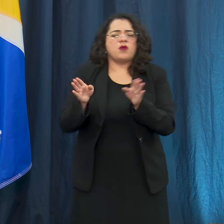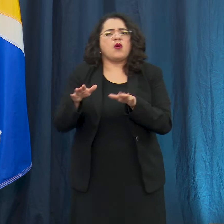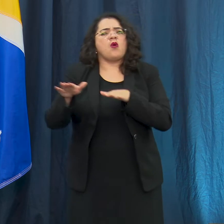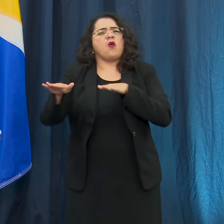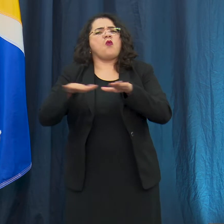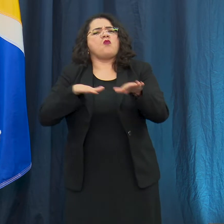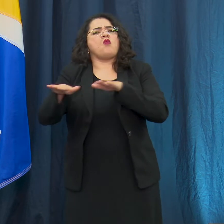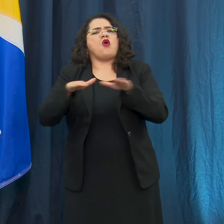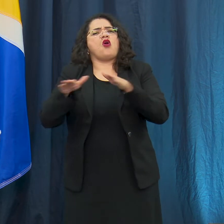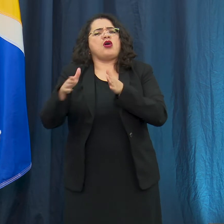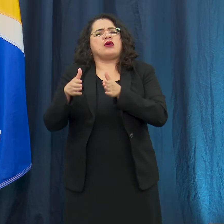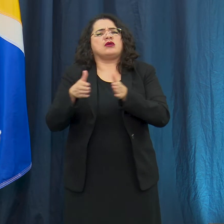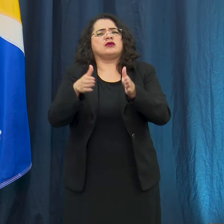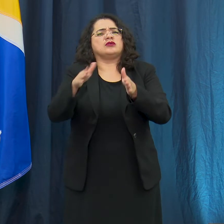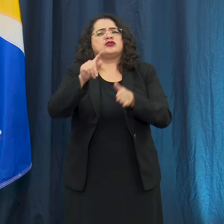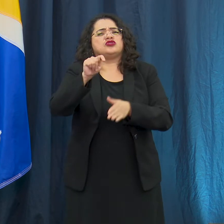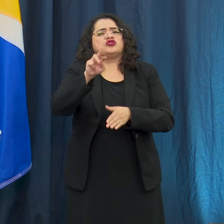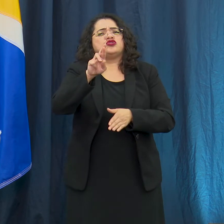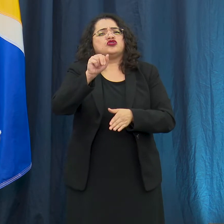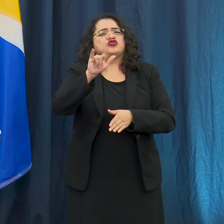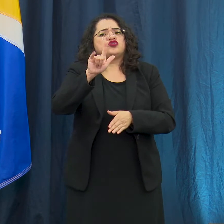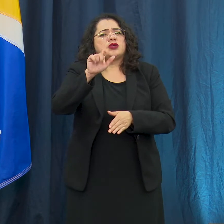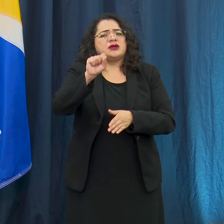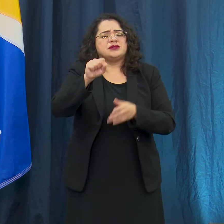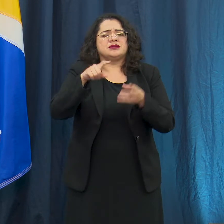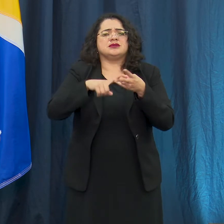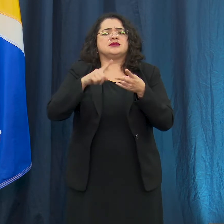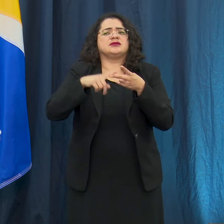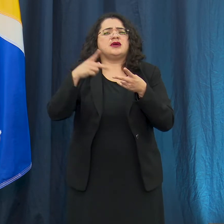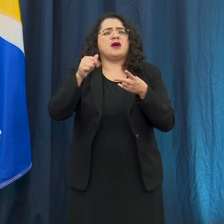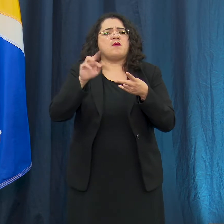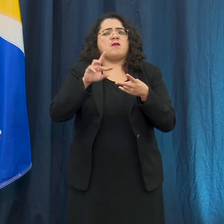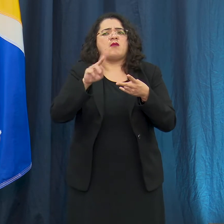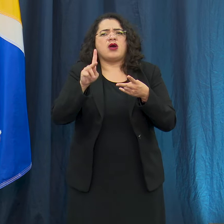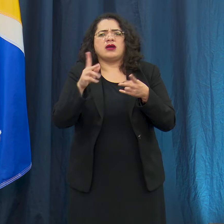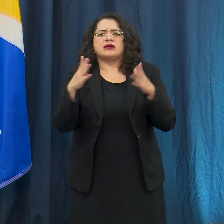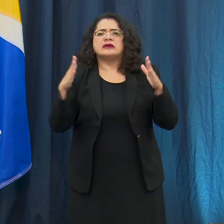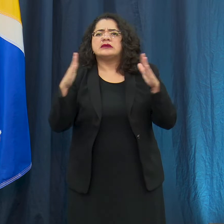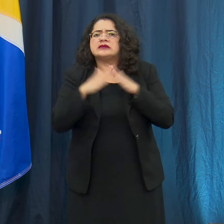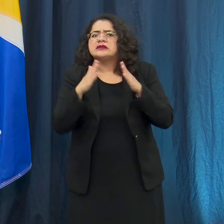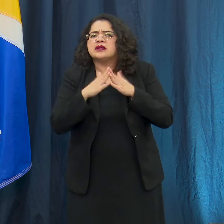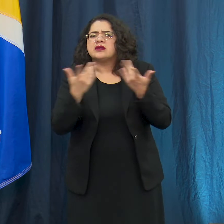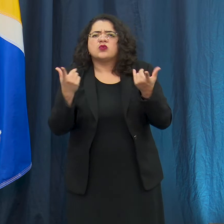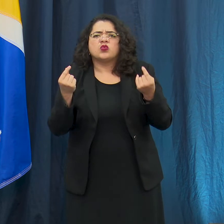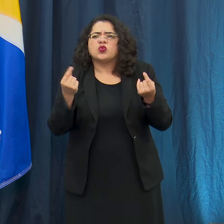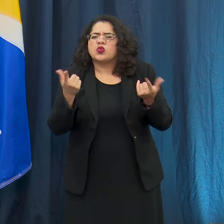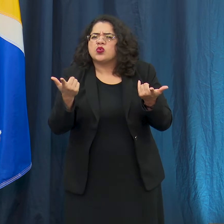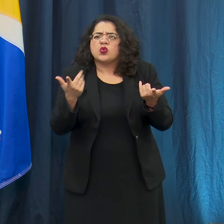enforce the newest health order? Are we gonna see tickets, what's that gonna look